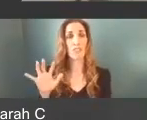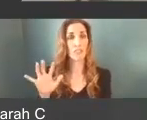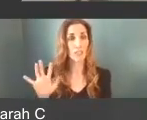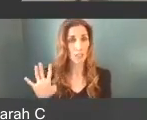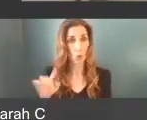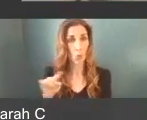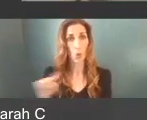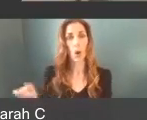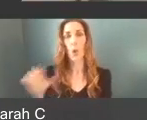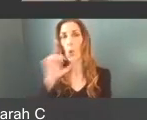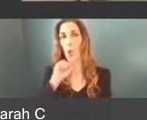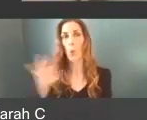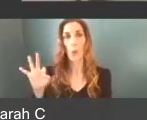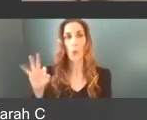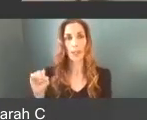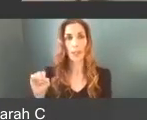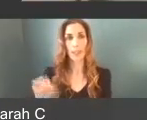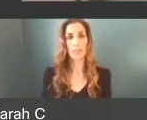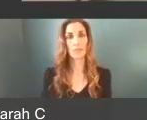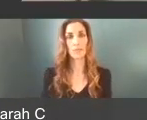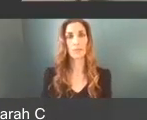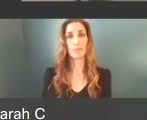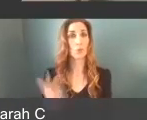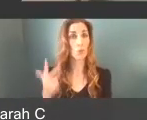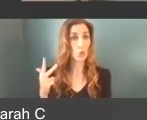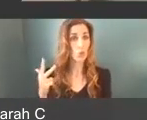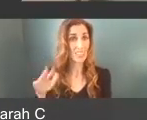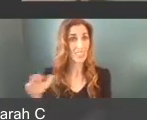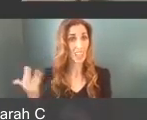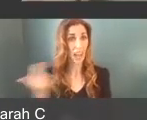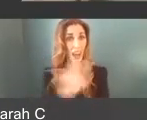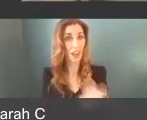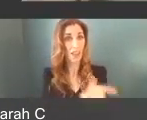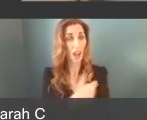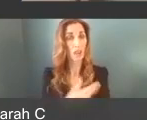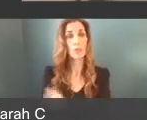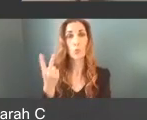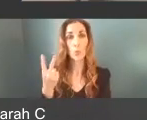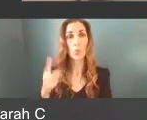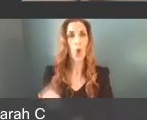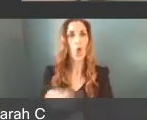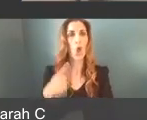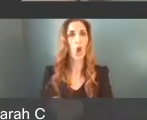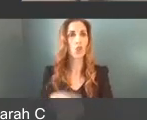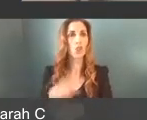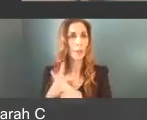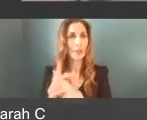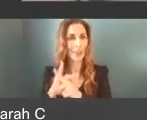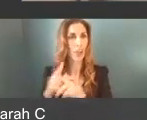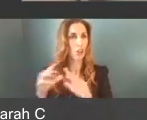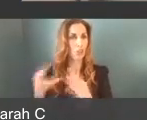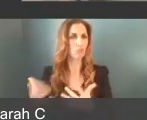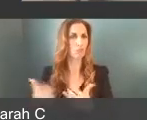old. Three died in a hospital, two in a long-term care or congregate setting, and one at a residence.